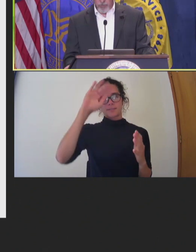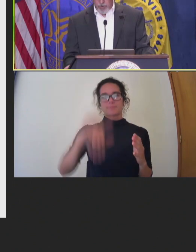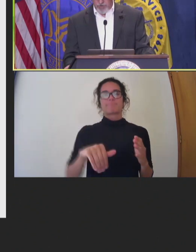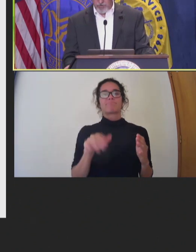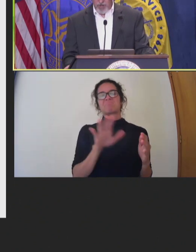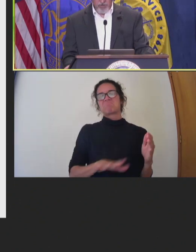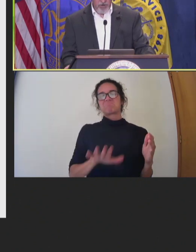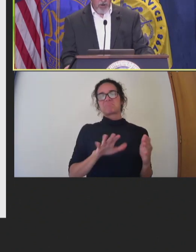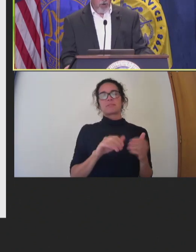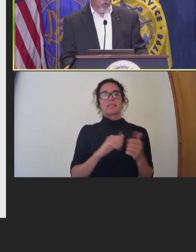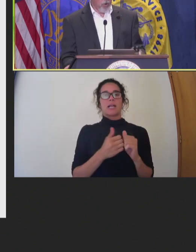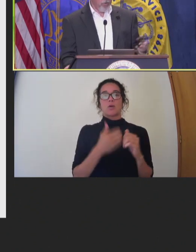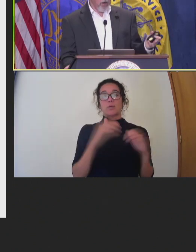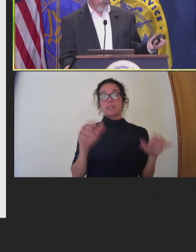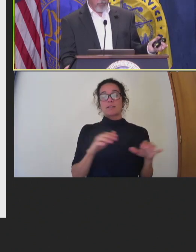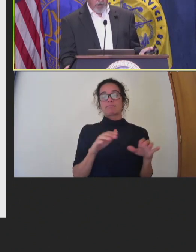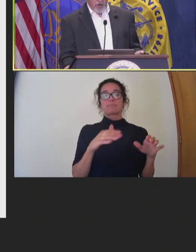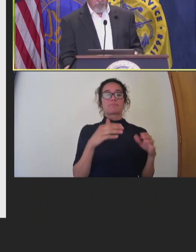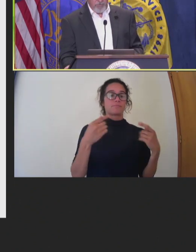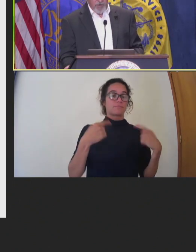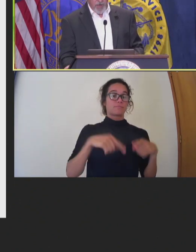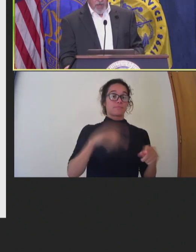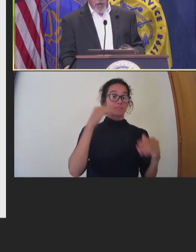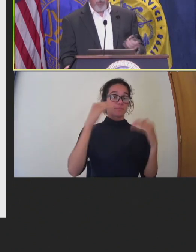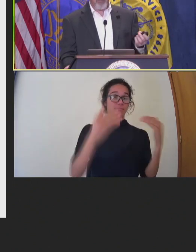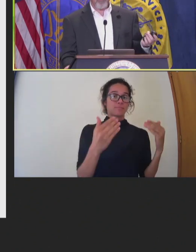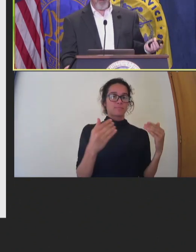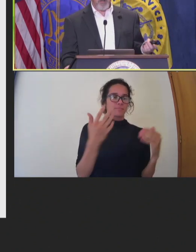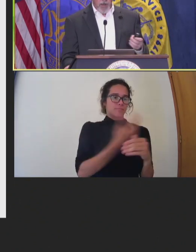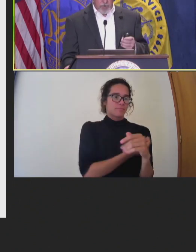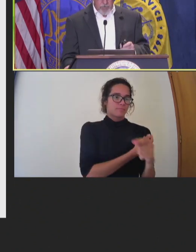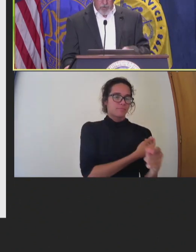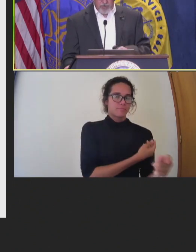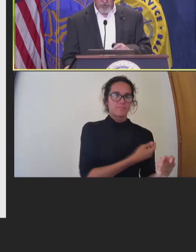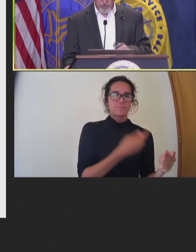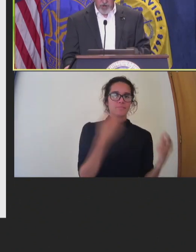previous season. Where do we go from here? I want to spend a couple of moments discussing